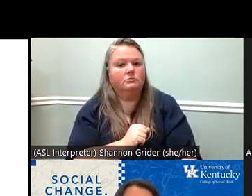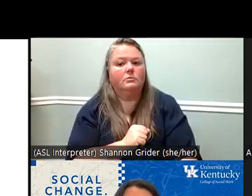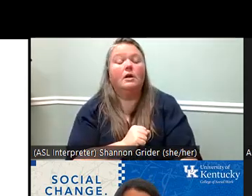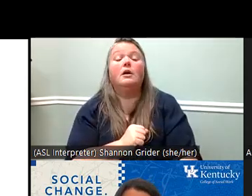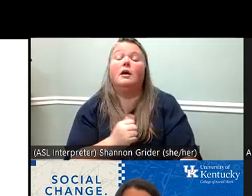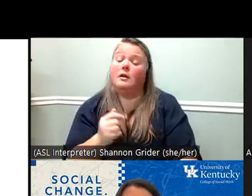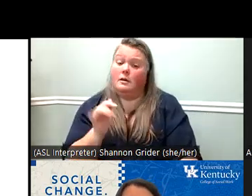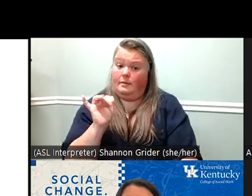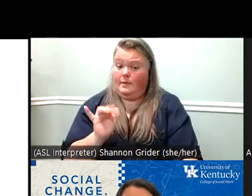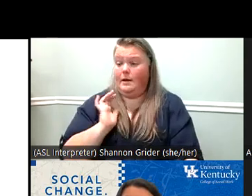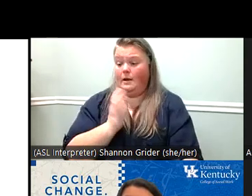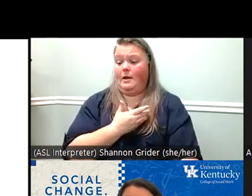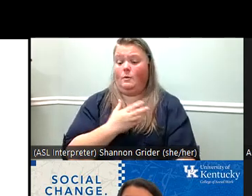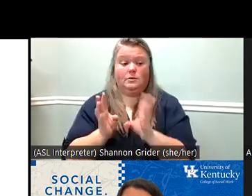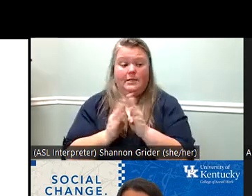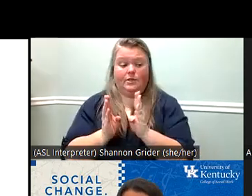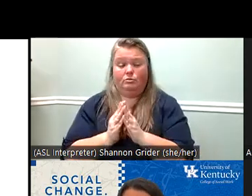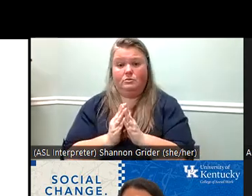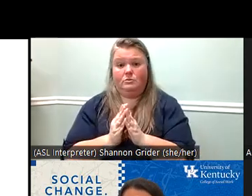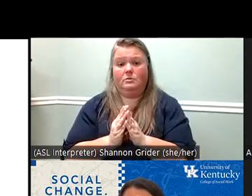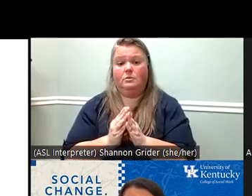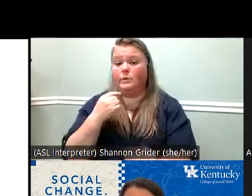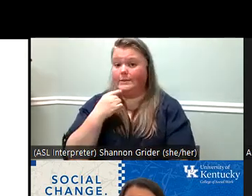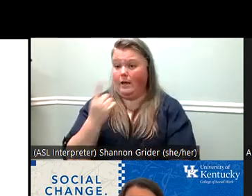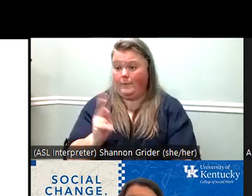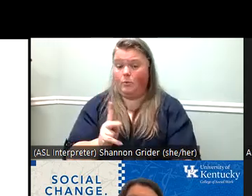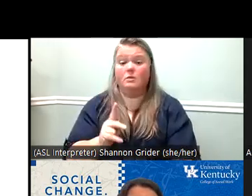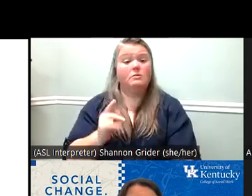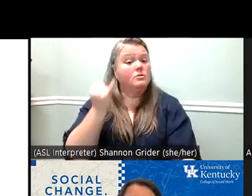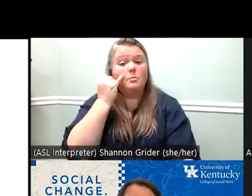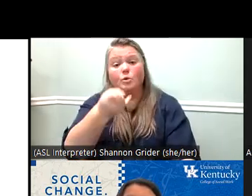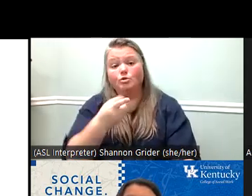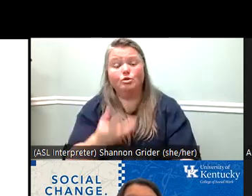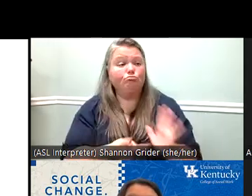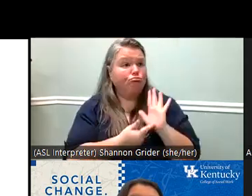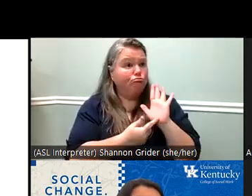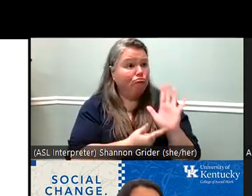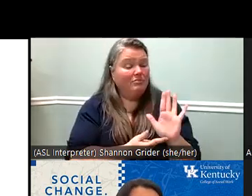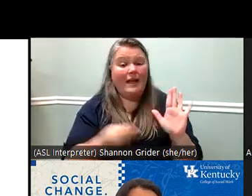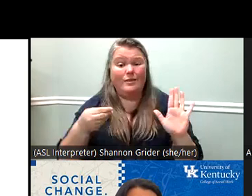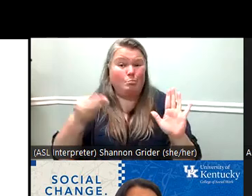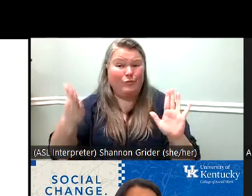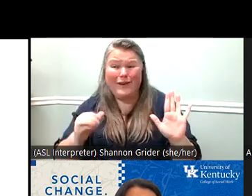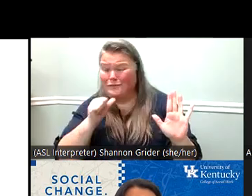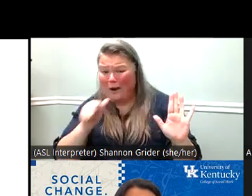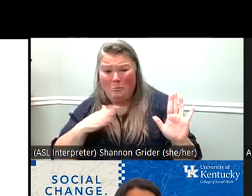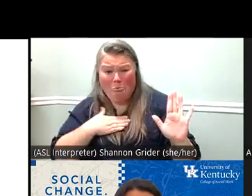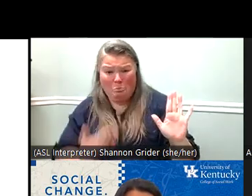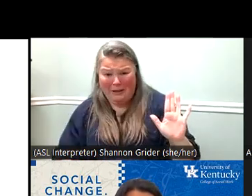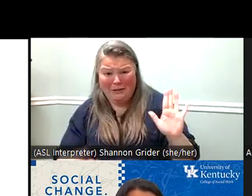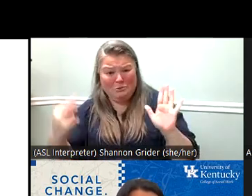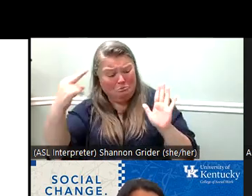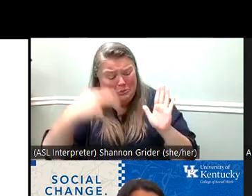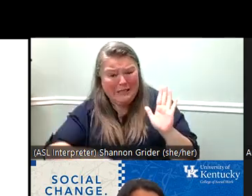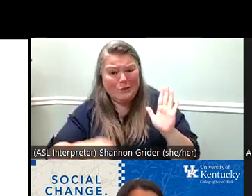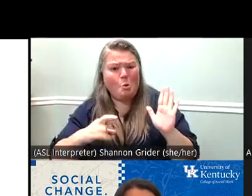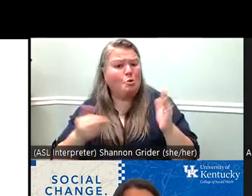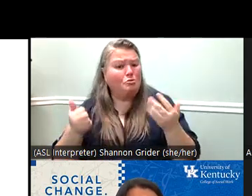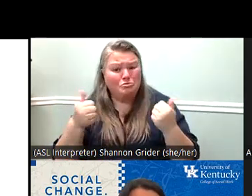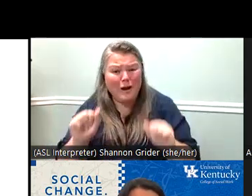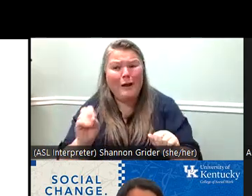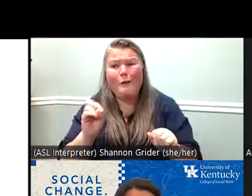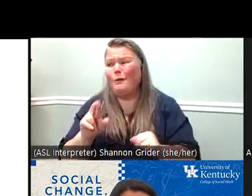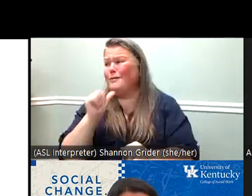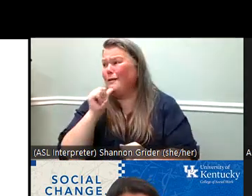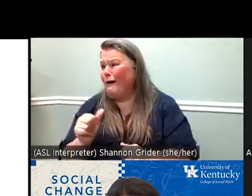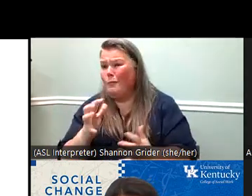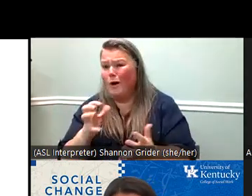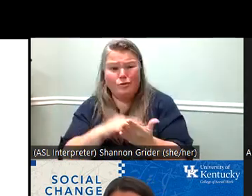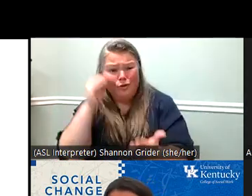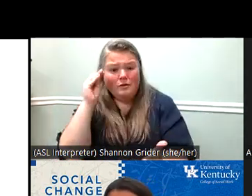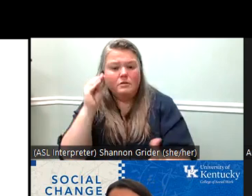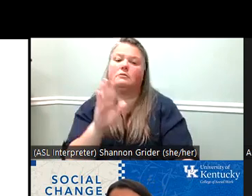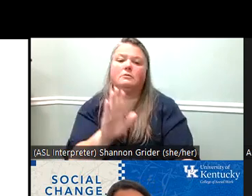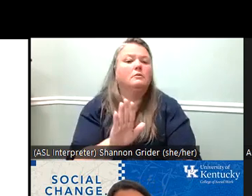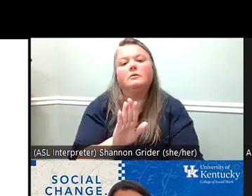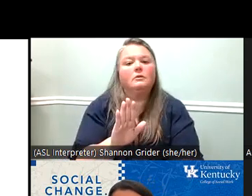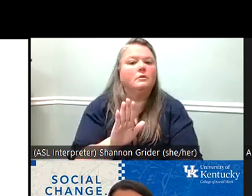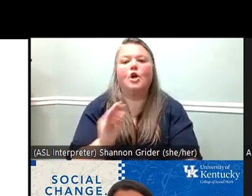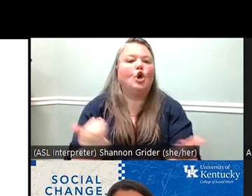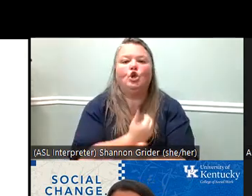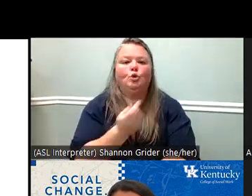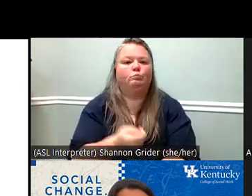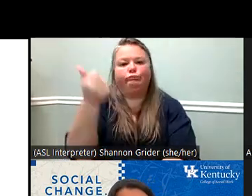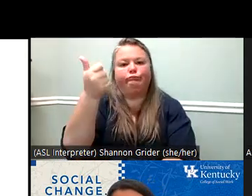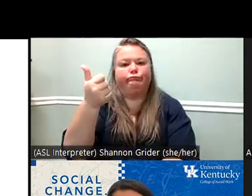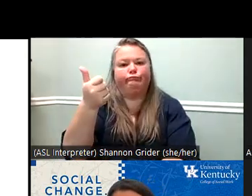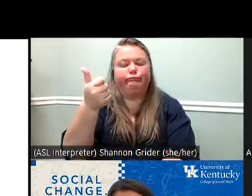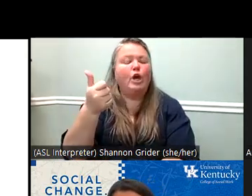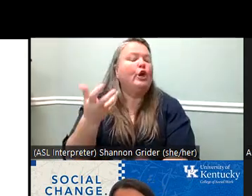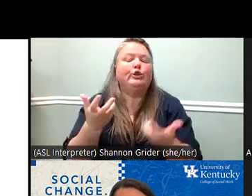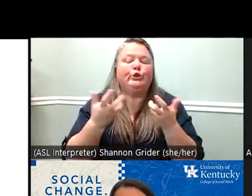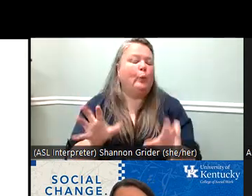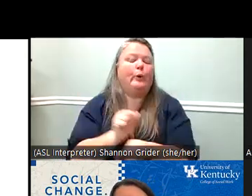WHERE YOU CAN GIVE TO YOUR PROVIDER AND YOU CAN SAY, THIS IS WHAT I NEED IN MY WORK WITH YOU I NEED YOU TO CONSIDER ALL OF THESE THINGS AND MAKE SURE THAT WE ARE COMMUNICATING